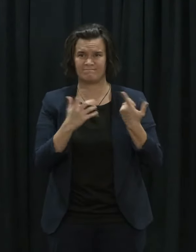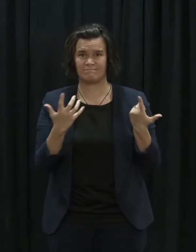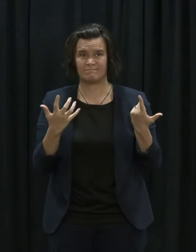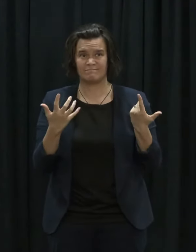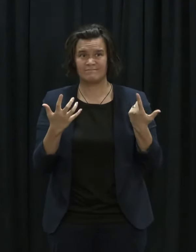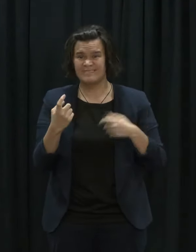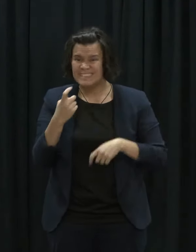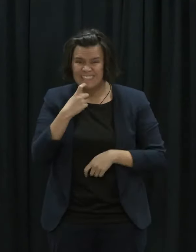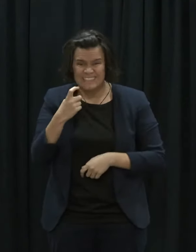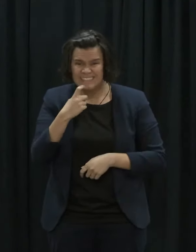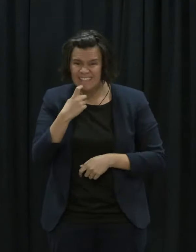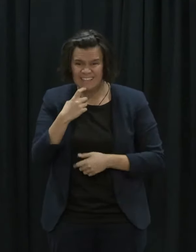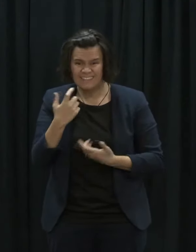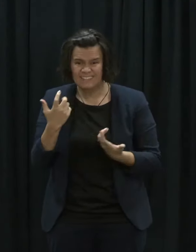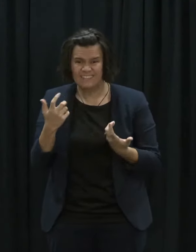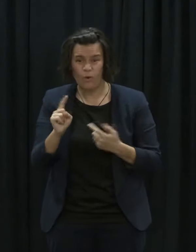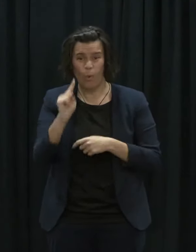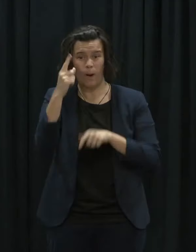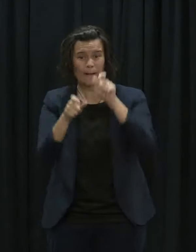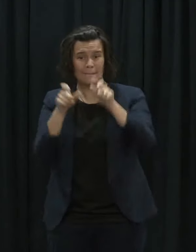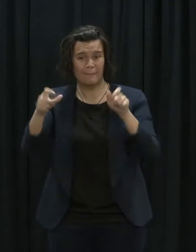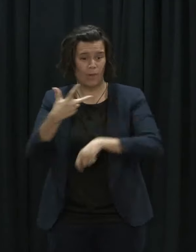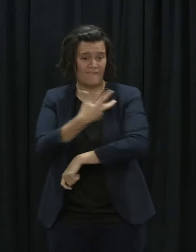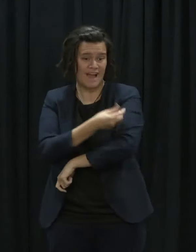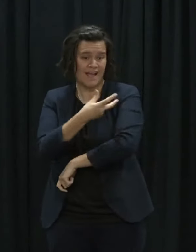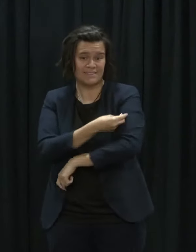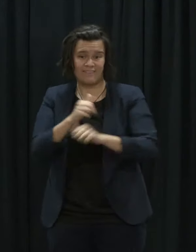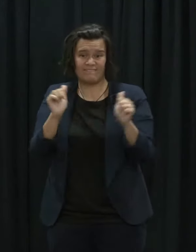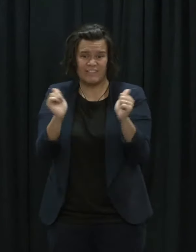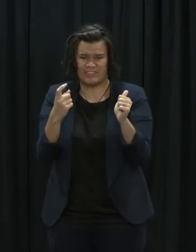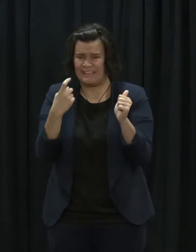Two things.